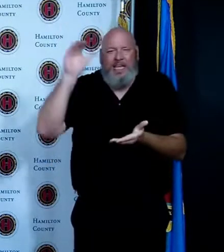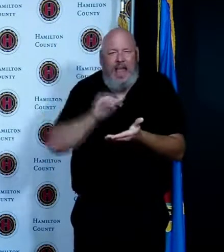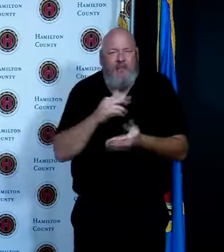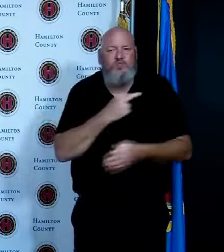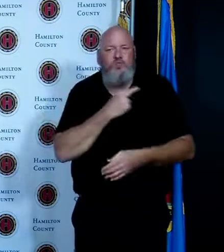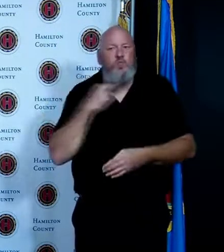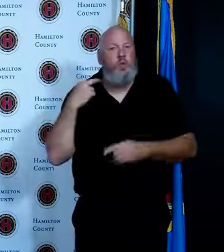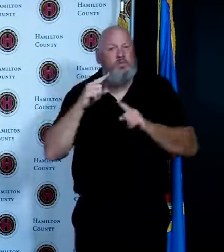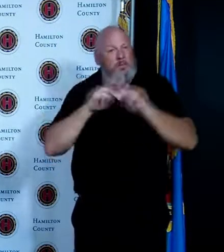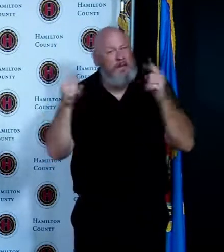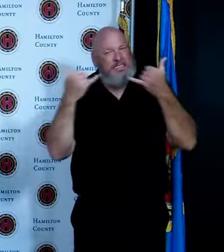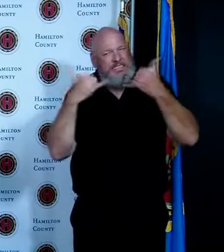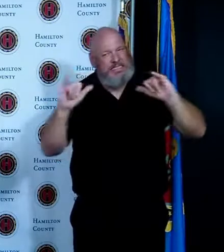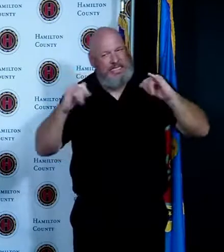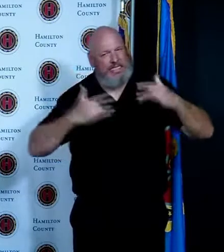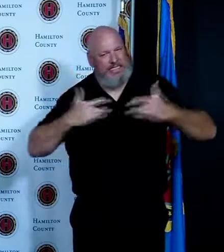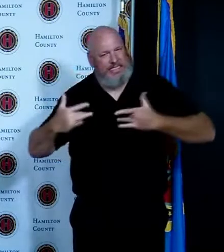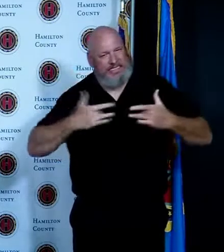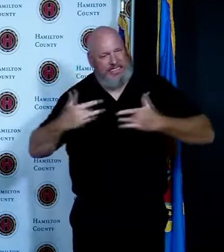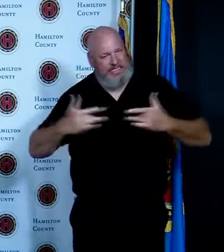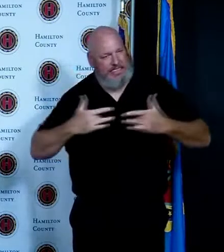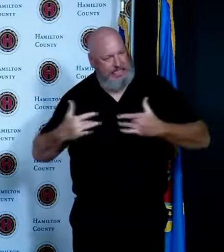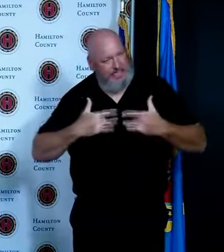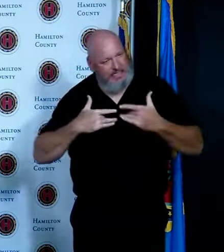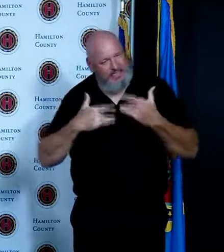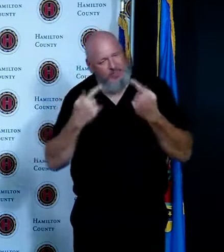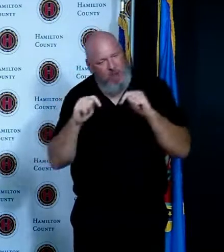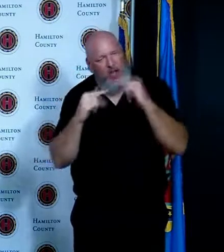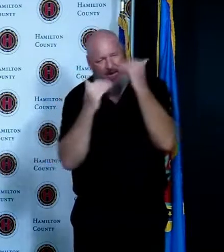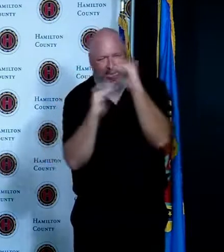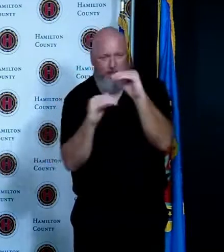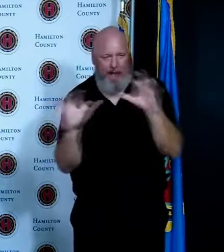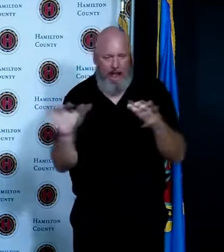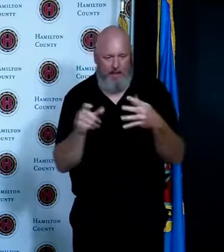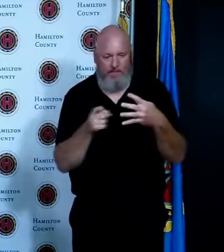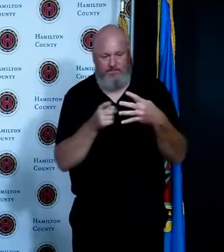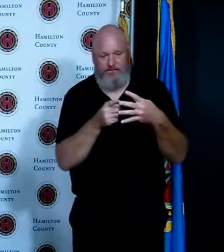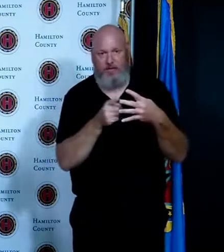that's obviously one of our goals the message for all of these categories is